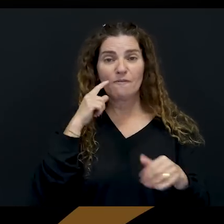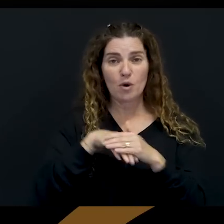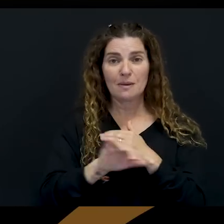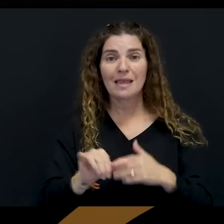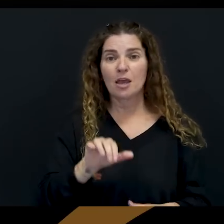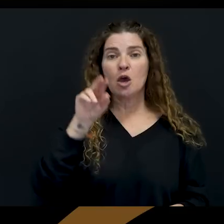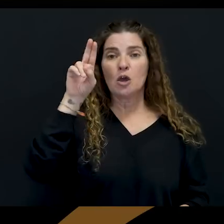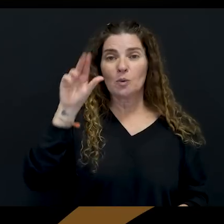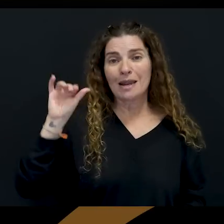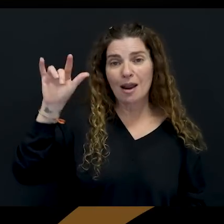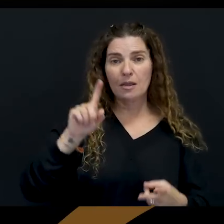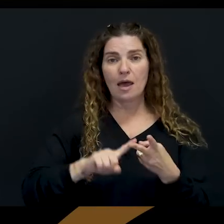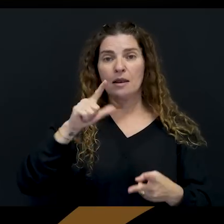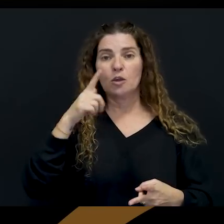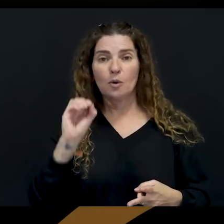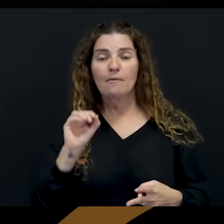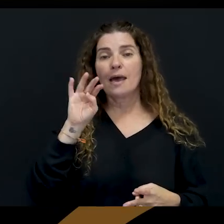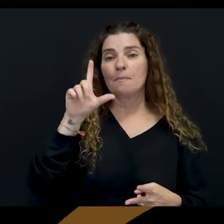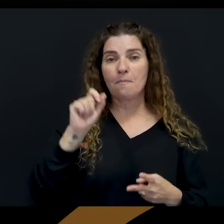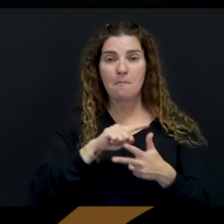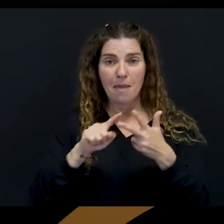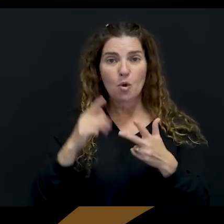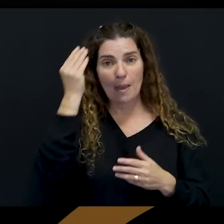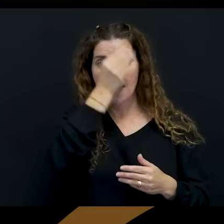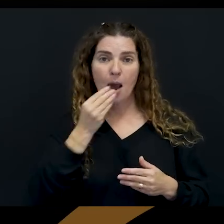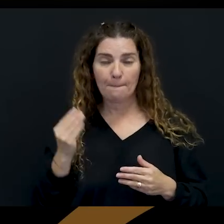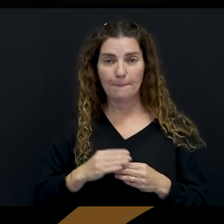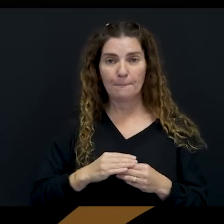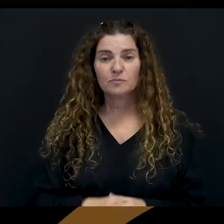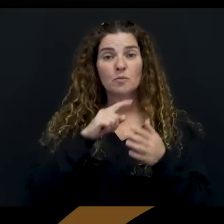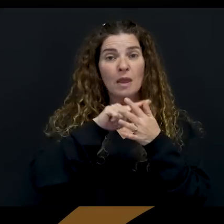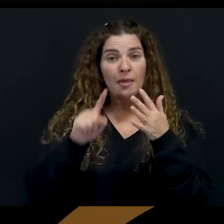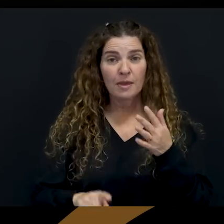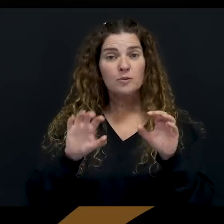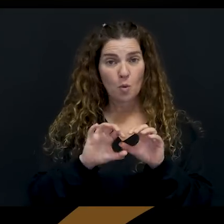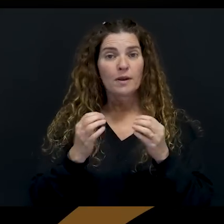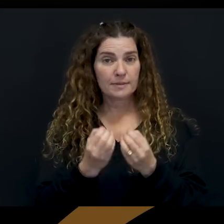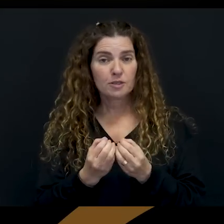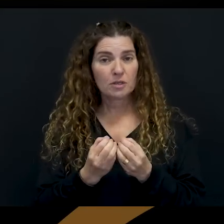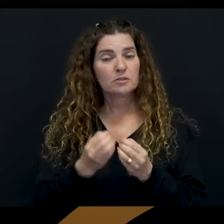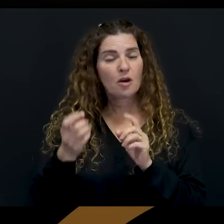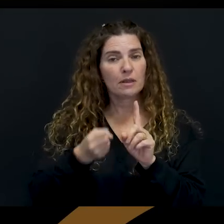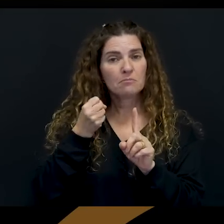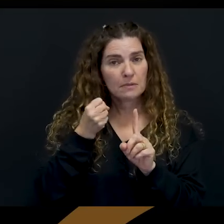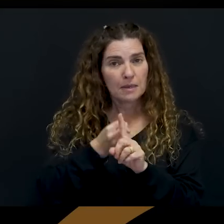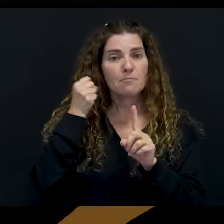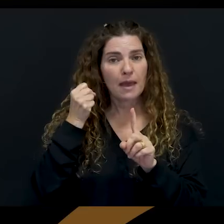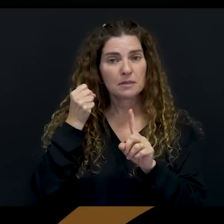Like United Airlines, LEGO and Meloway Makeup. These organizations are making real, tangible differences